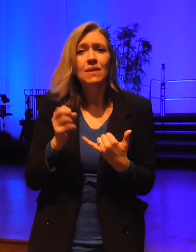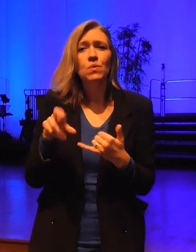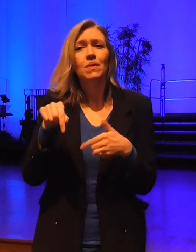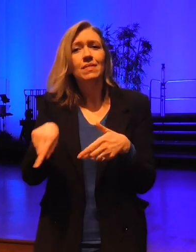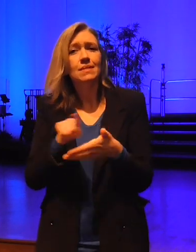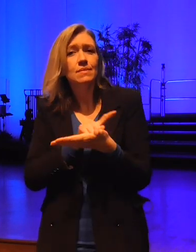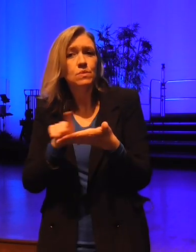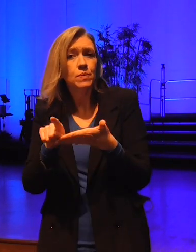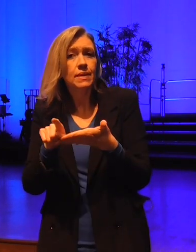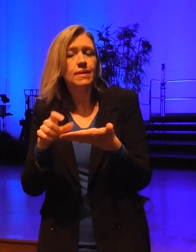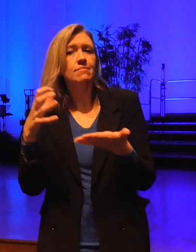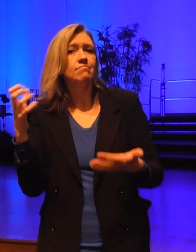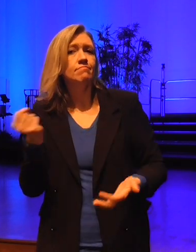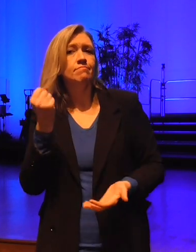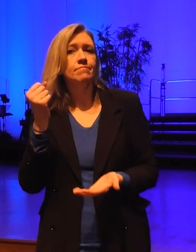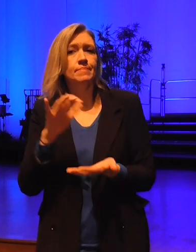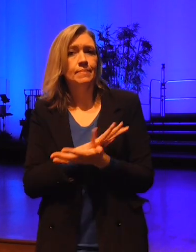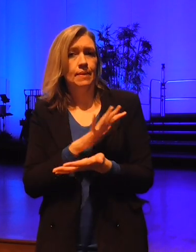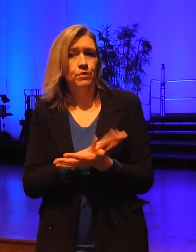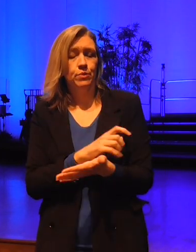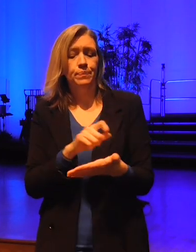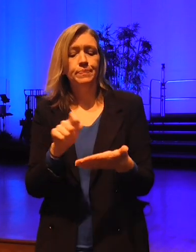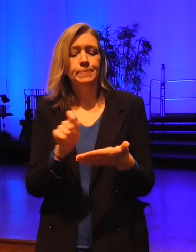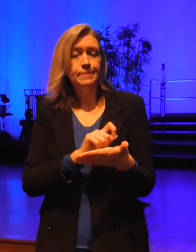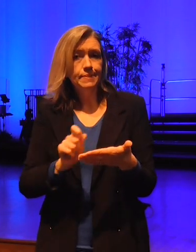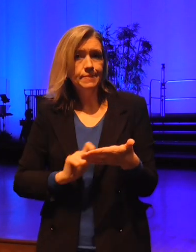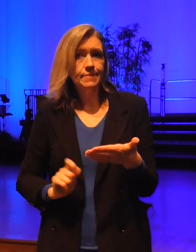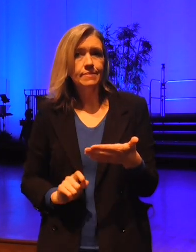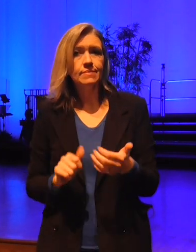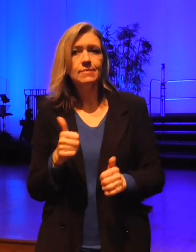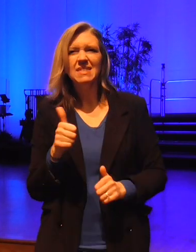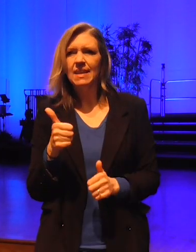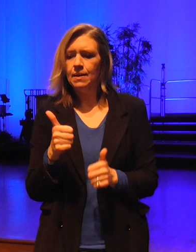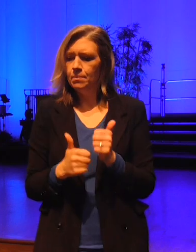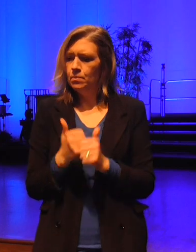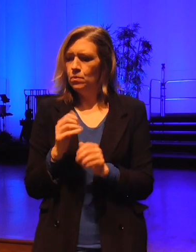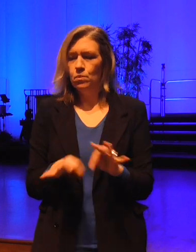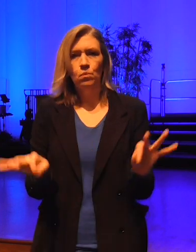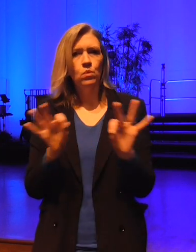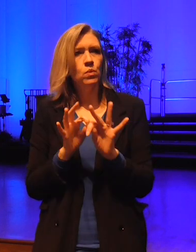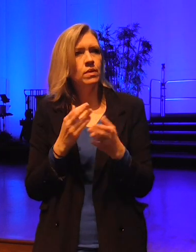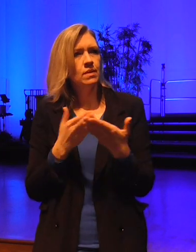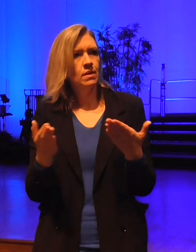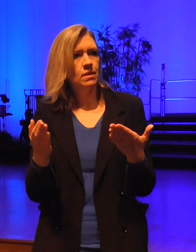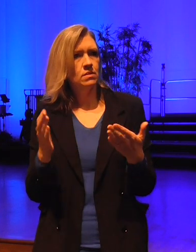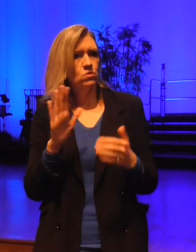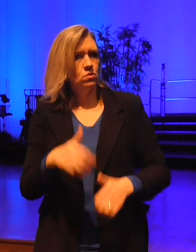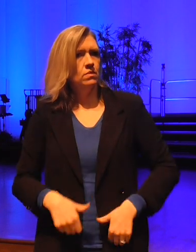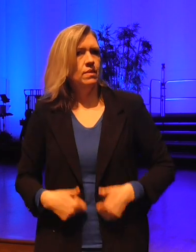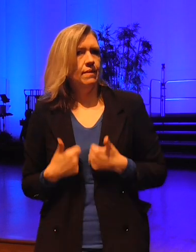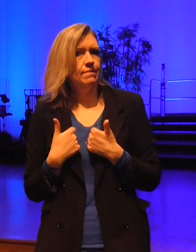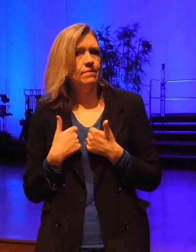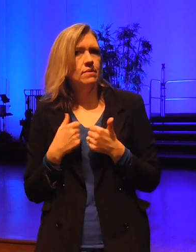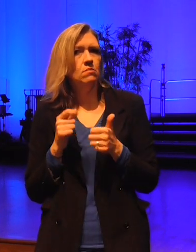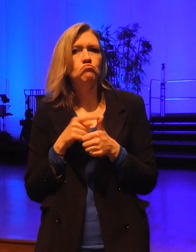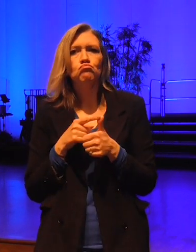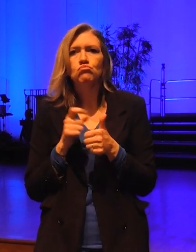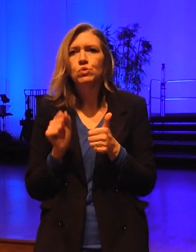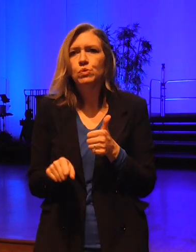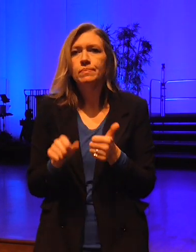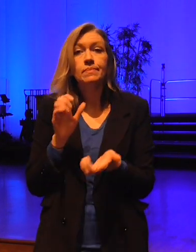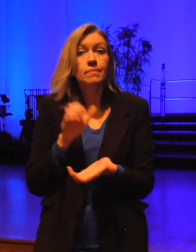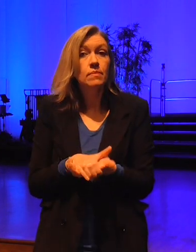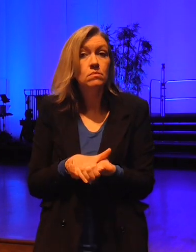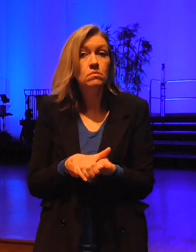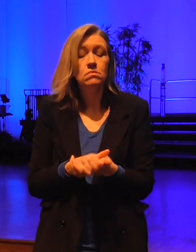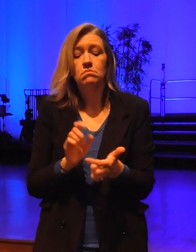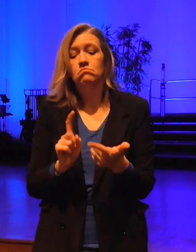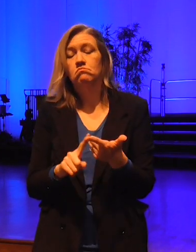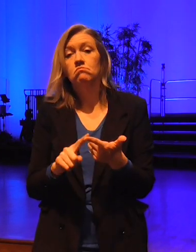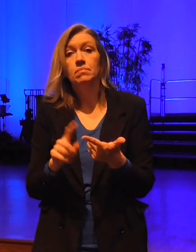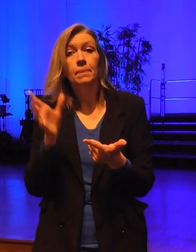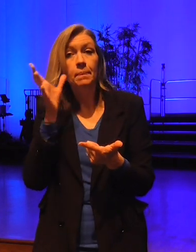of paper and write down 10 of the most important things to you could be marriage Parenthood Health